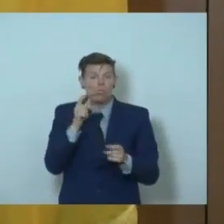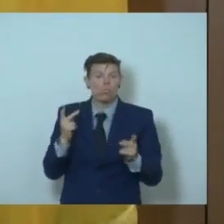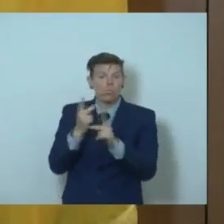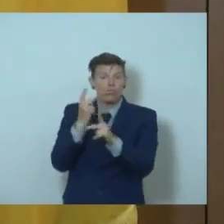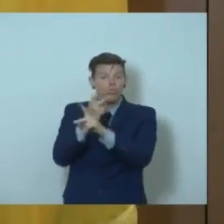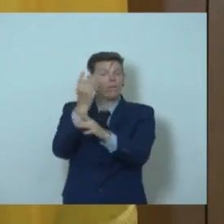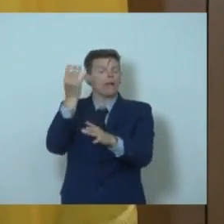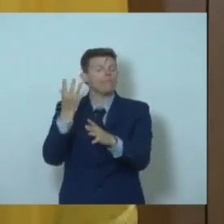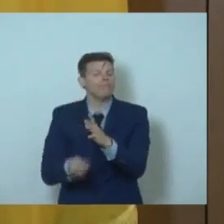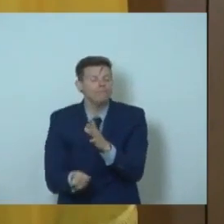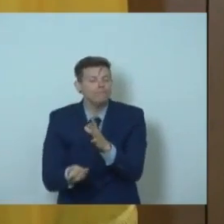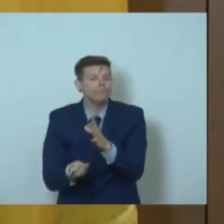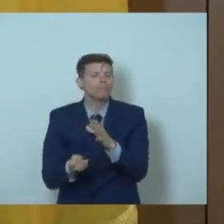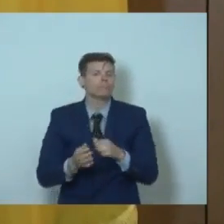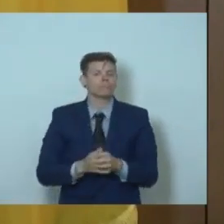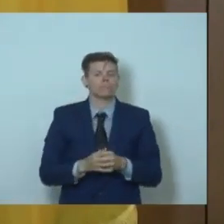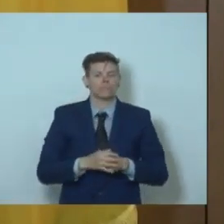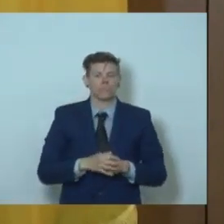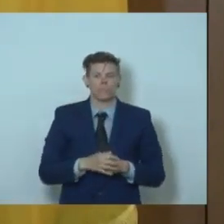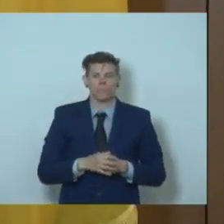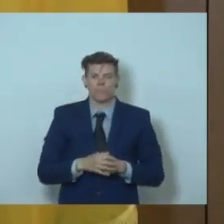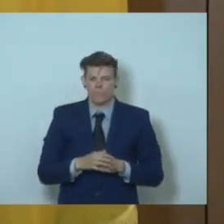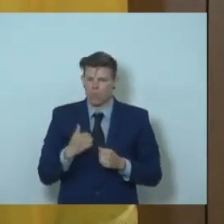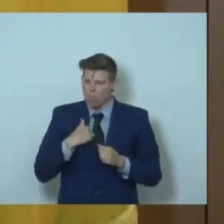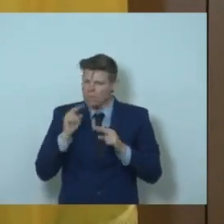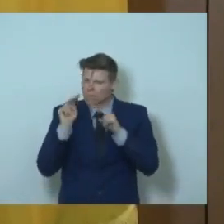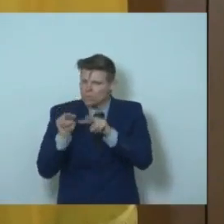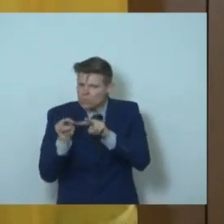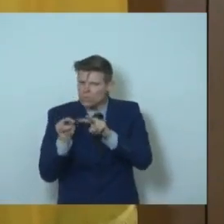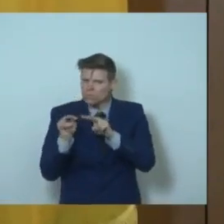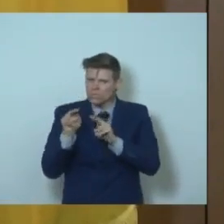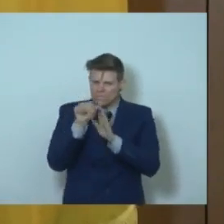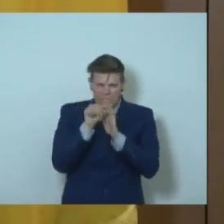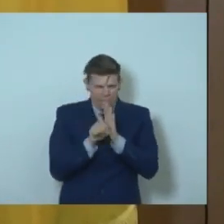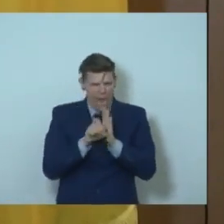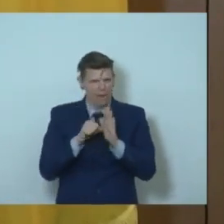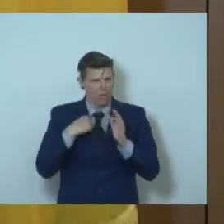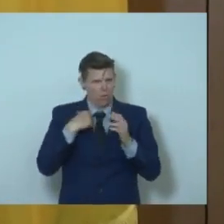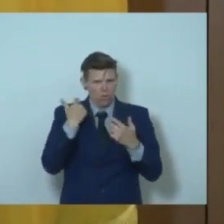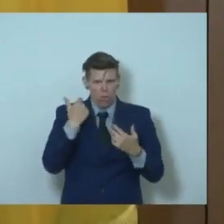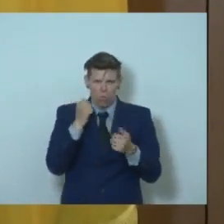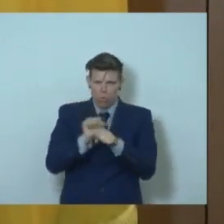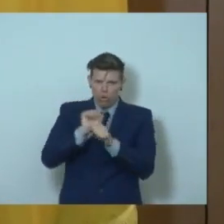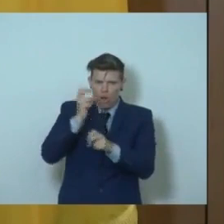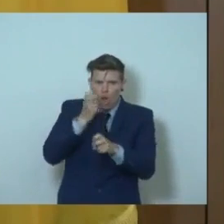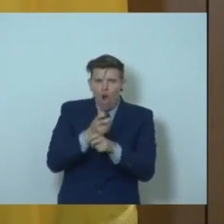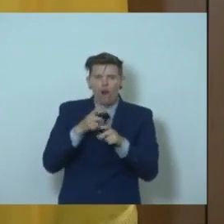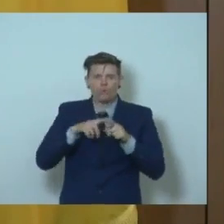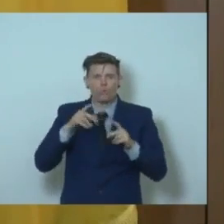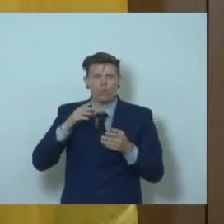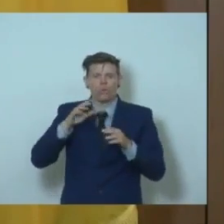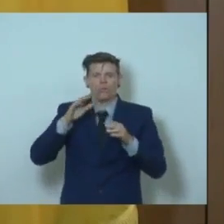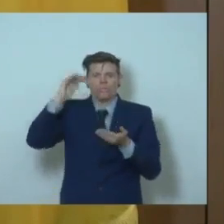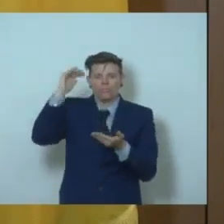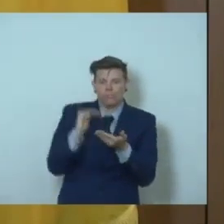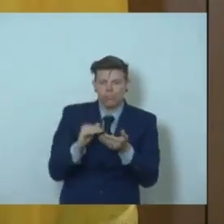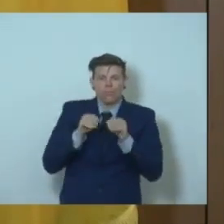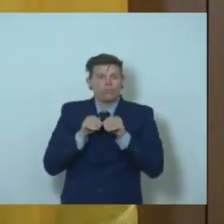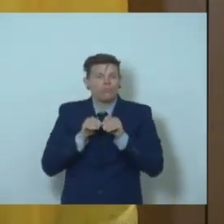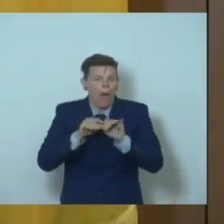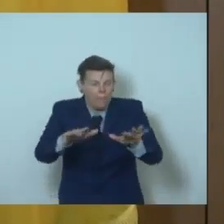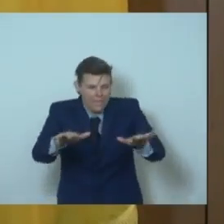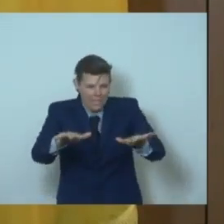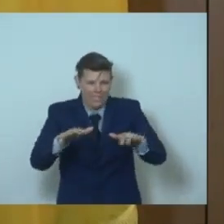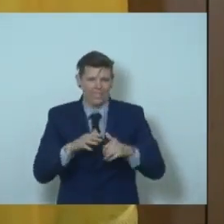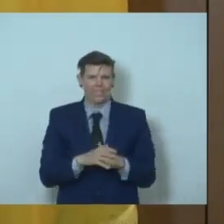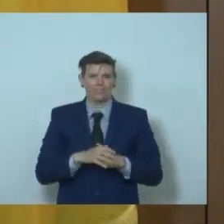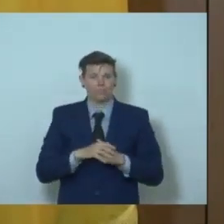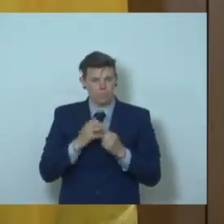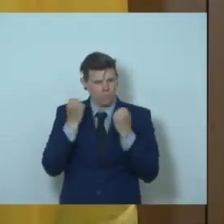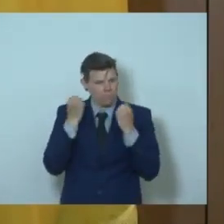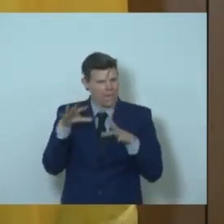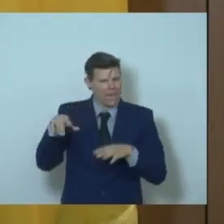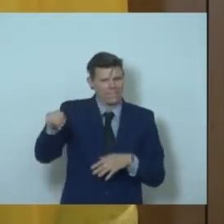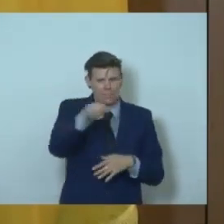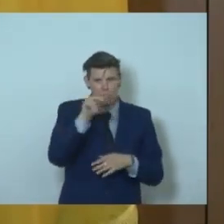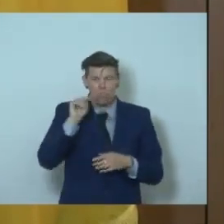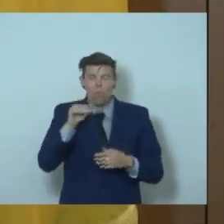WE KNOW THAT THE MORTALITY RISKS AND RATES ARE MUCH HIGHER AND IT’S SOMETHING THAT WE PAY ATTENTION TO AND IT’S SOMETHING THAT THE STATE AND REALLY WORKING HARD TO MITIGATE